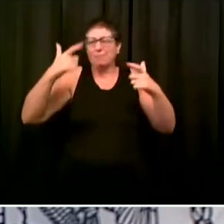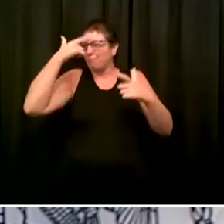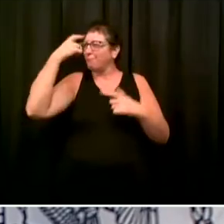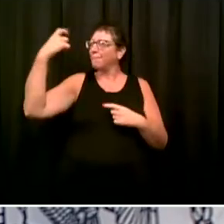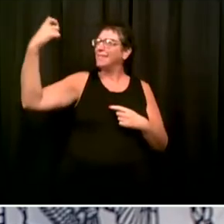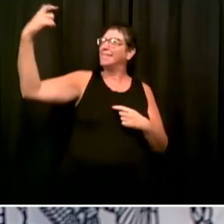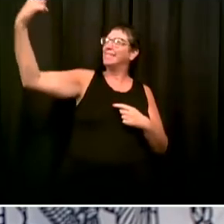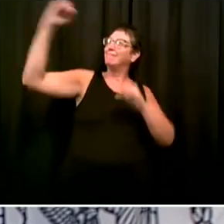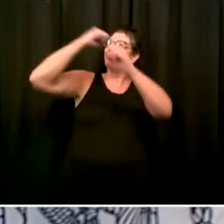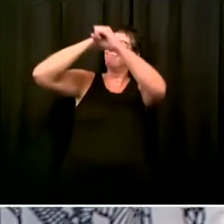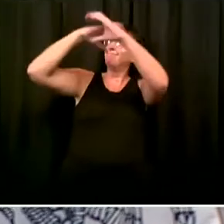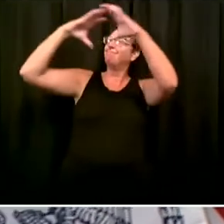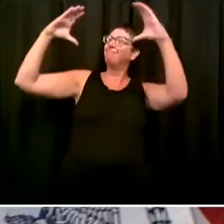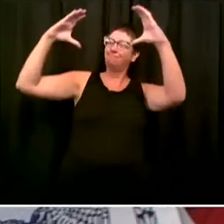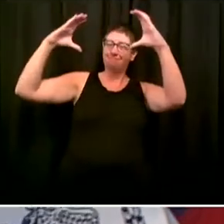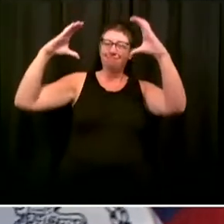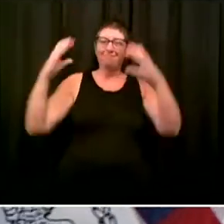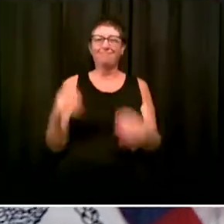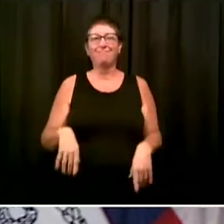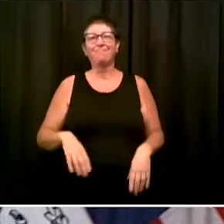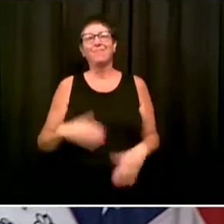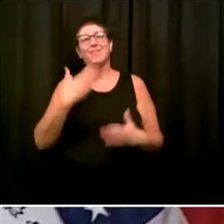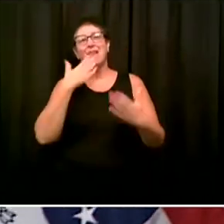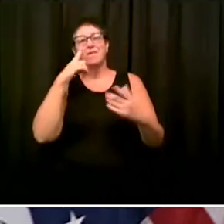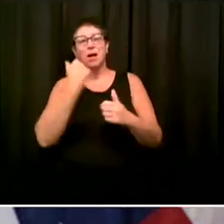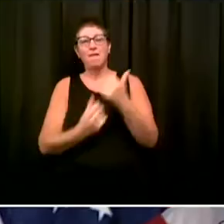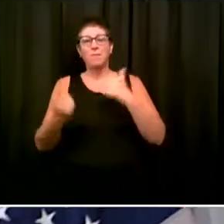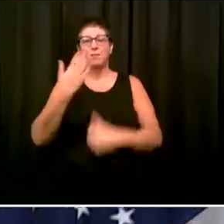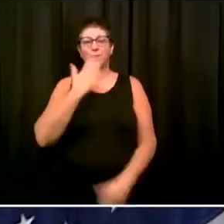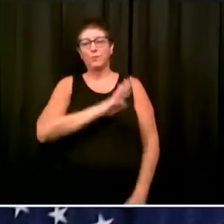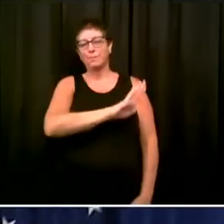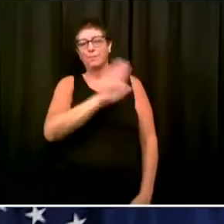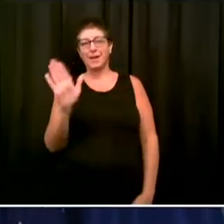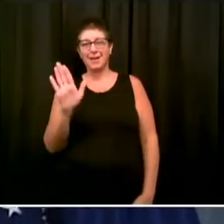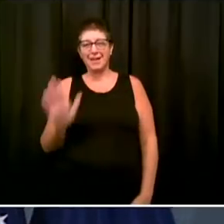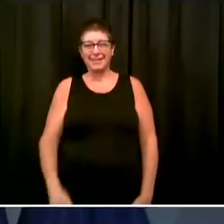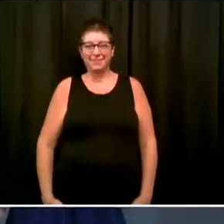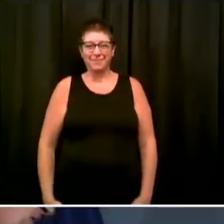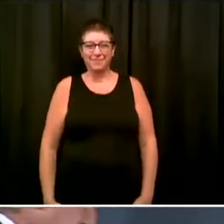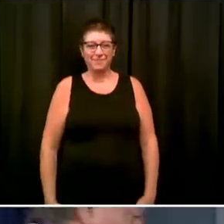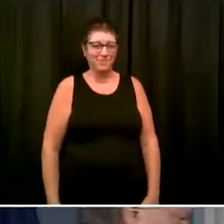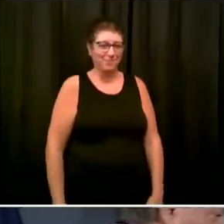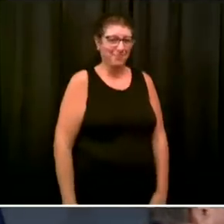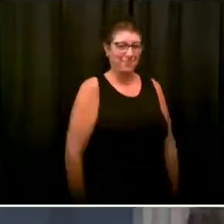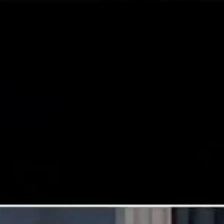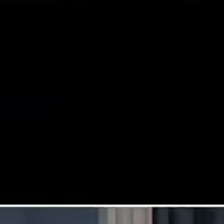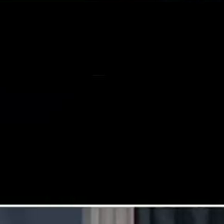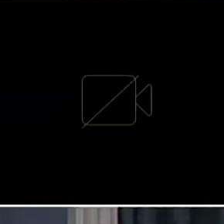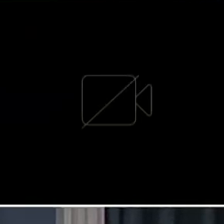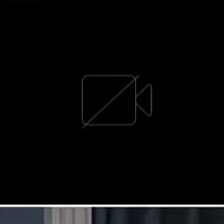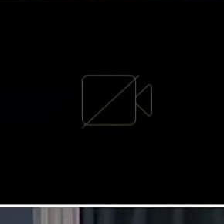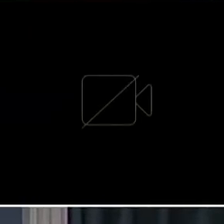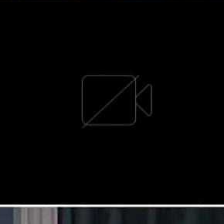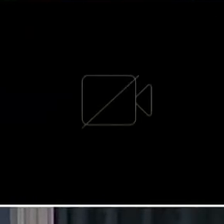WEDRAEM RGEA TDREAMS THEN WE MAKE THEM HAPPEN. THAT IS WHY WE ARE COMING BACK. THANK YOU EVERYBODY.